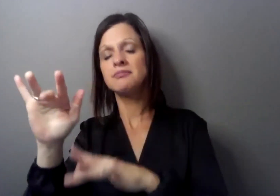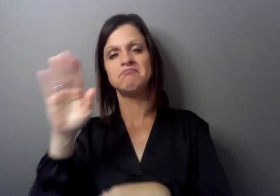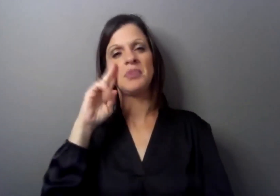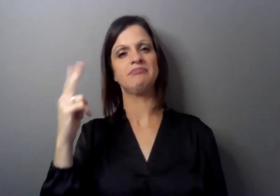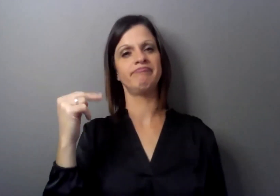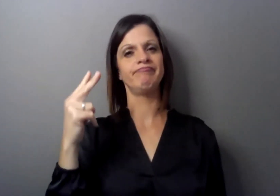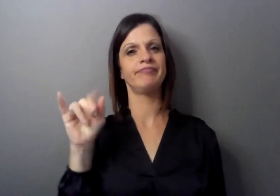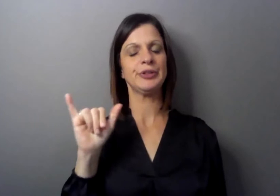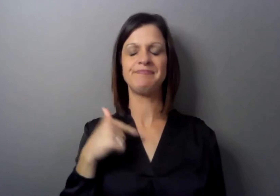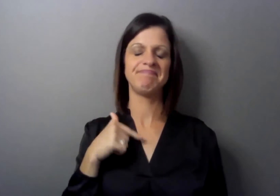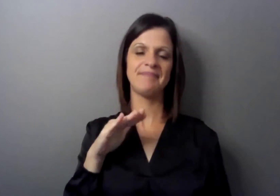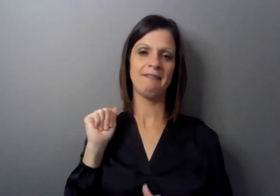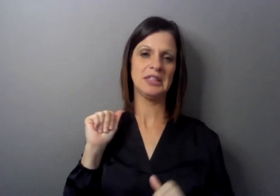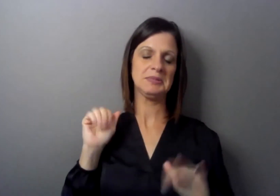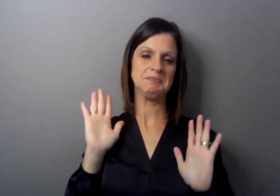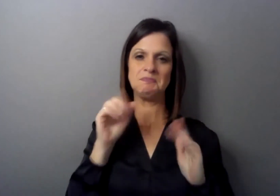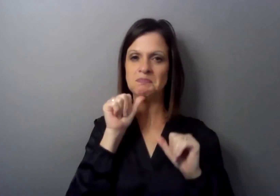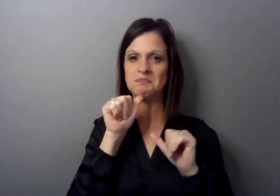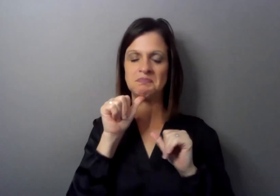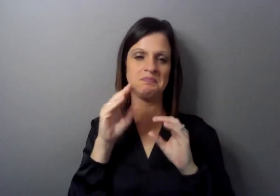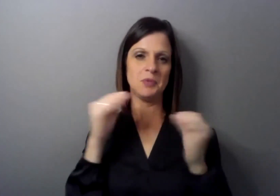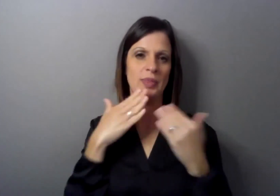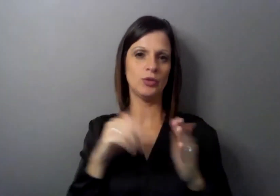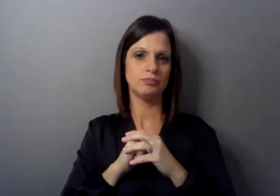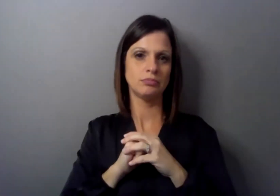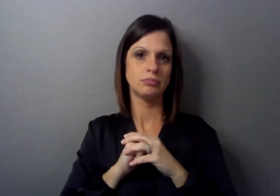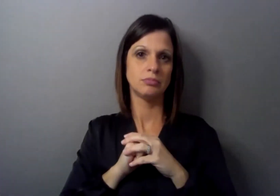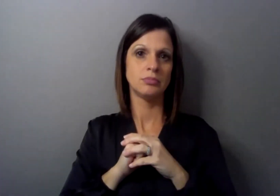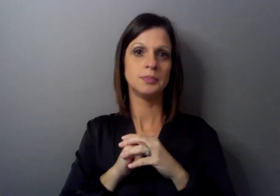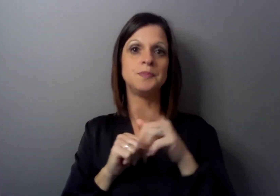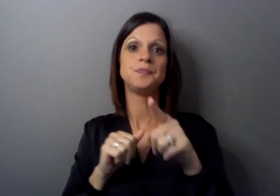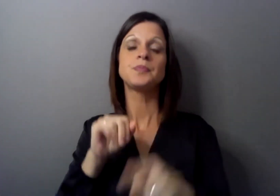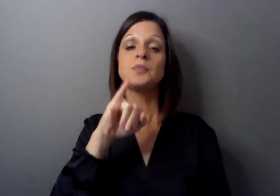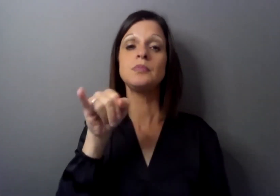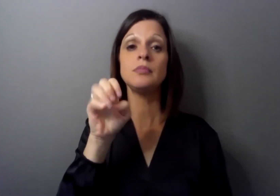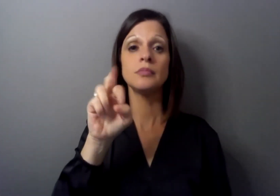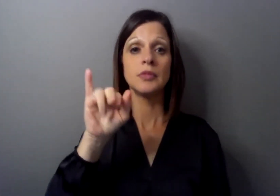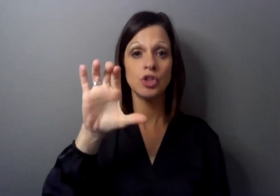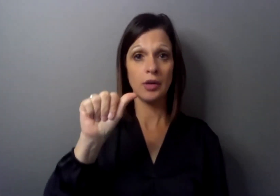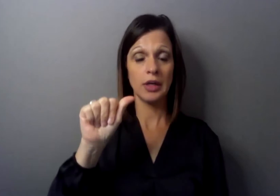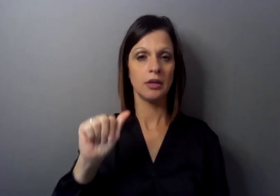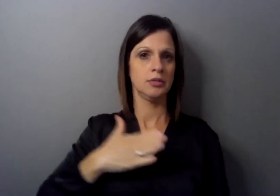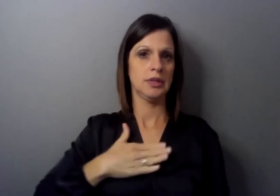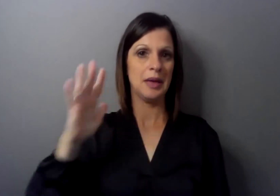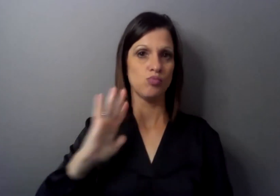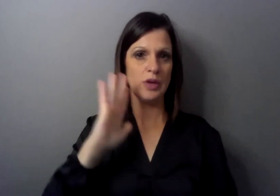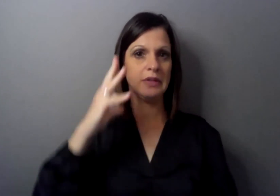I would like to touch base on what they both said. In my previous experience working in a lot of working with rural health care clinics.